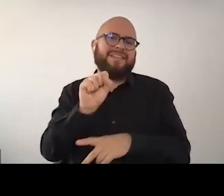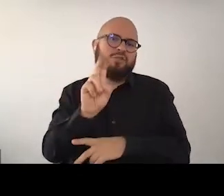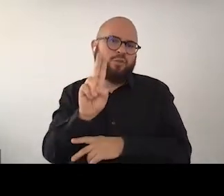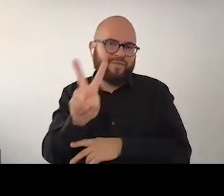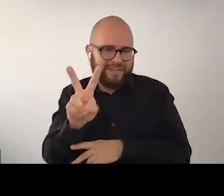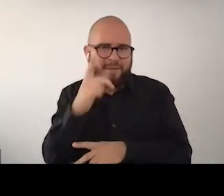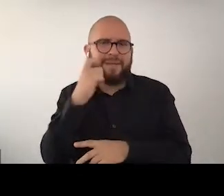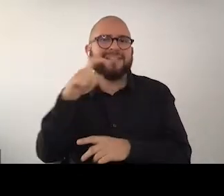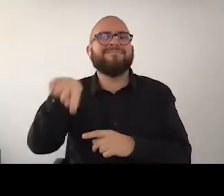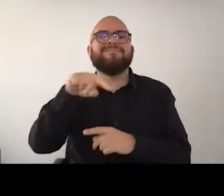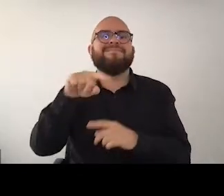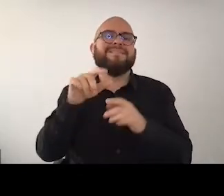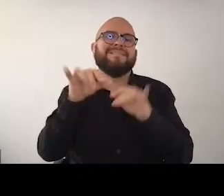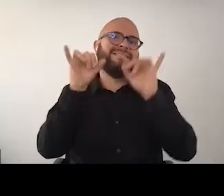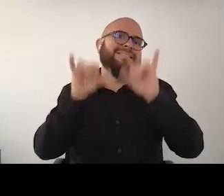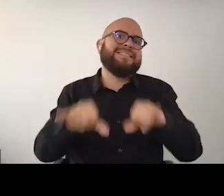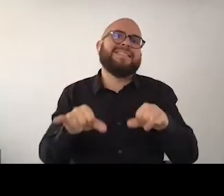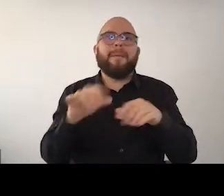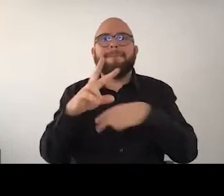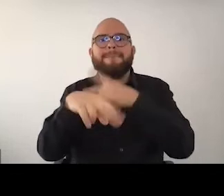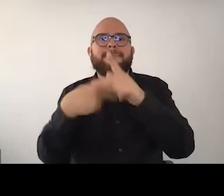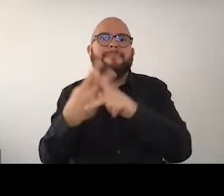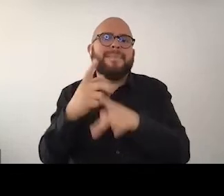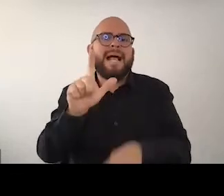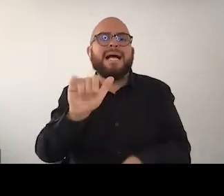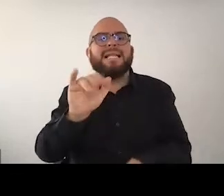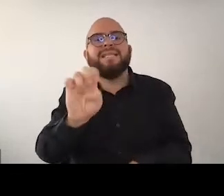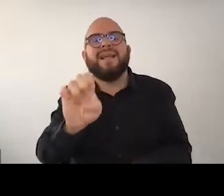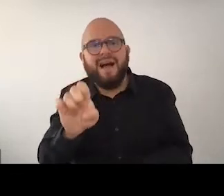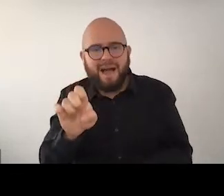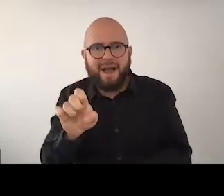And that would not trigger a new commercial, as long as it was in the tag.